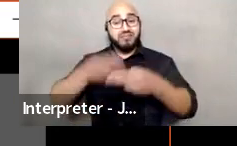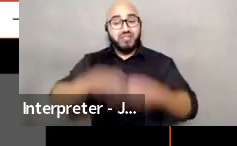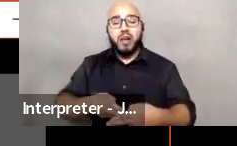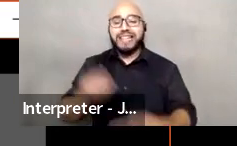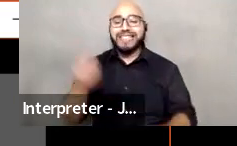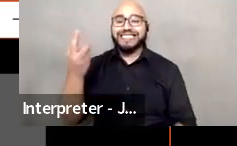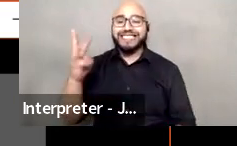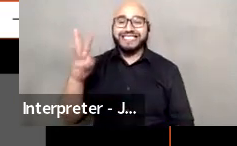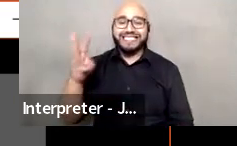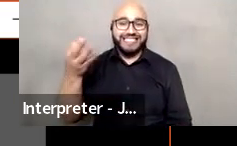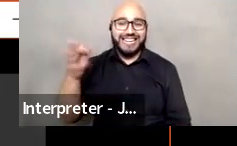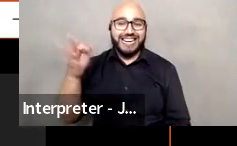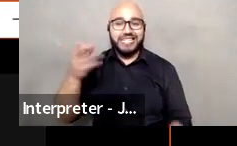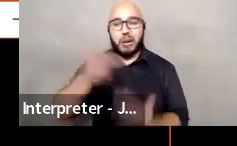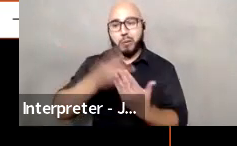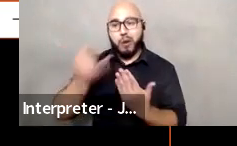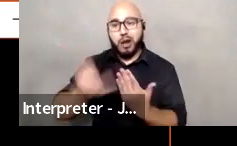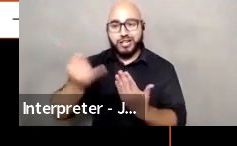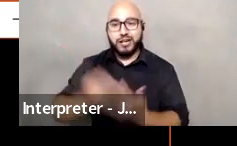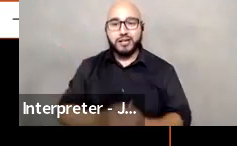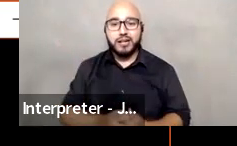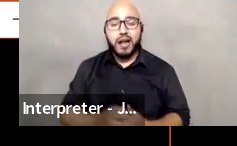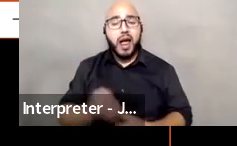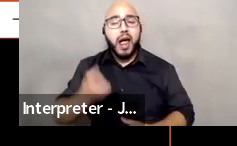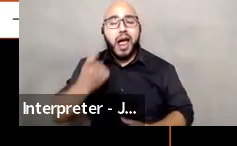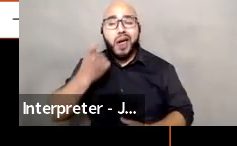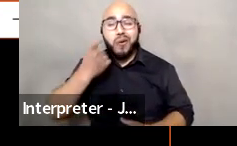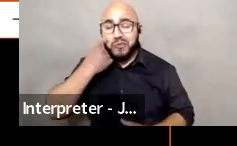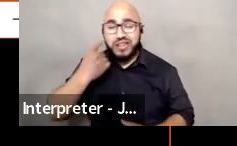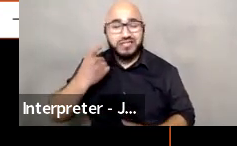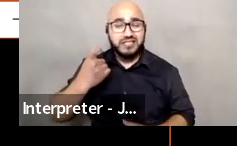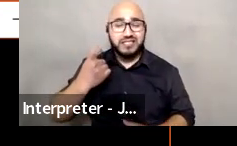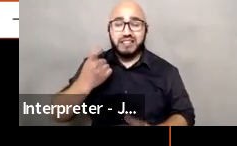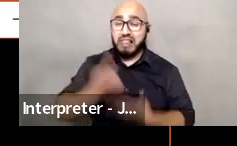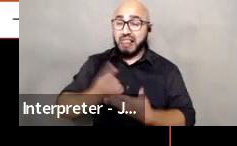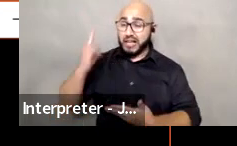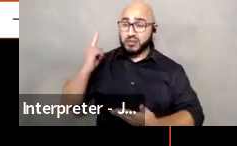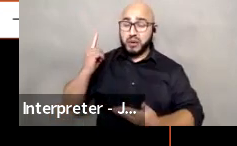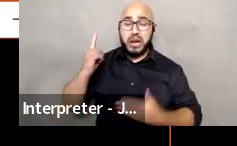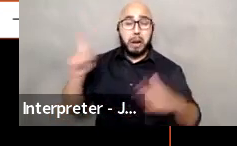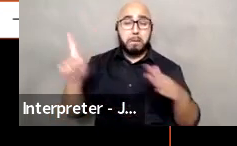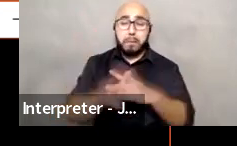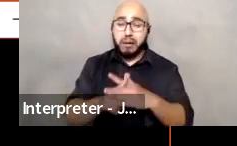And then there's been just came out the other. Day, just last week, a book length.